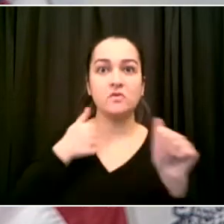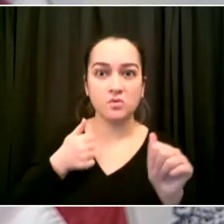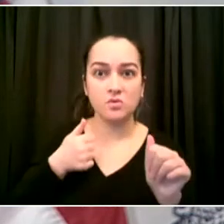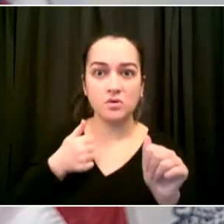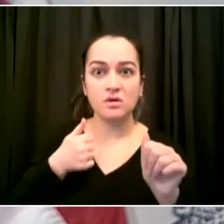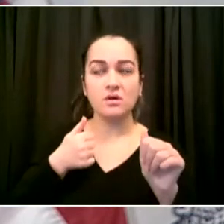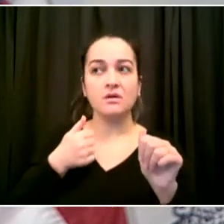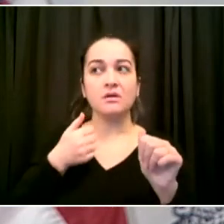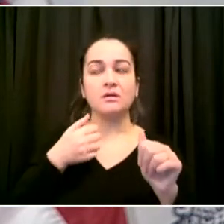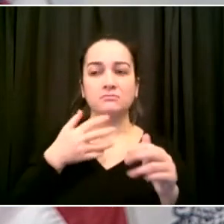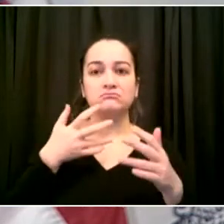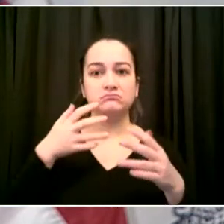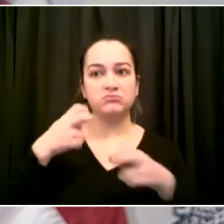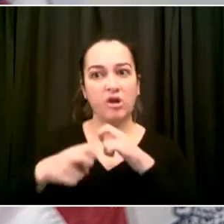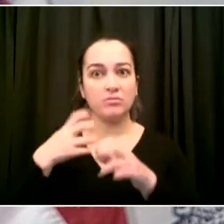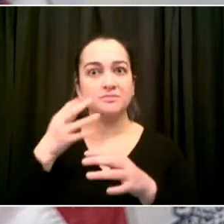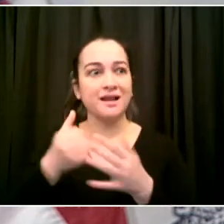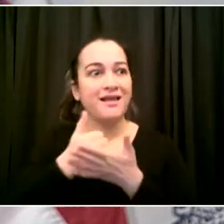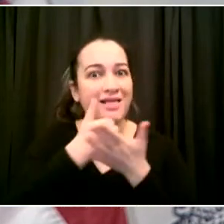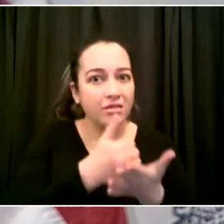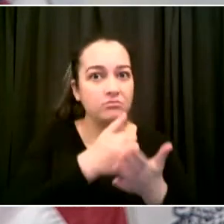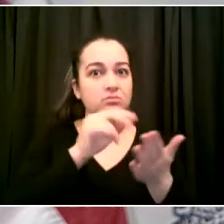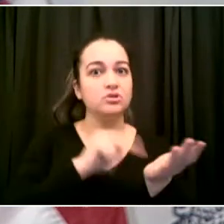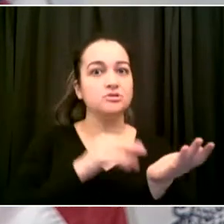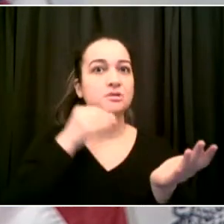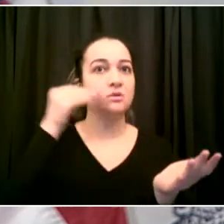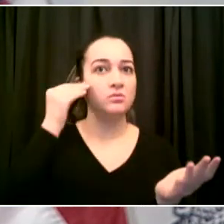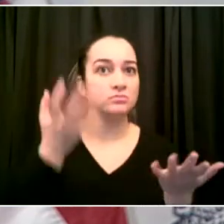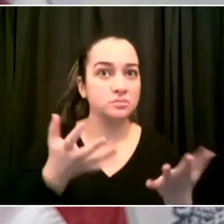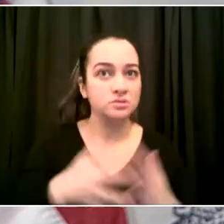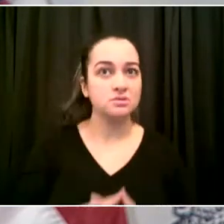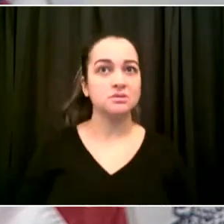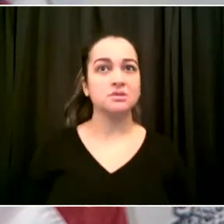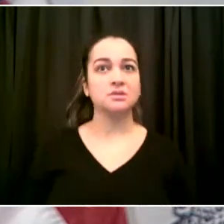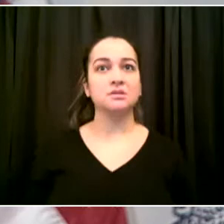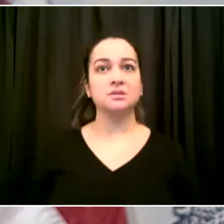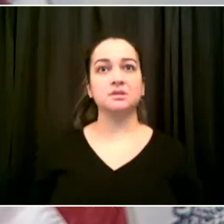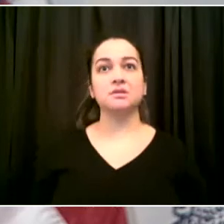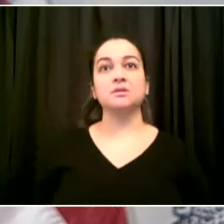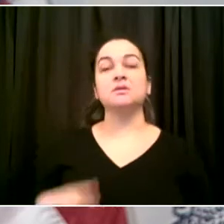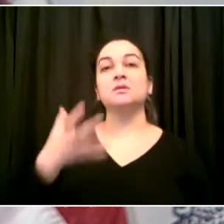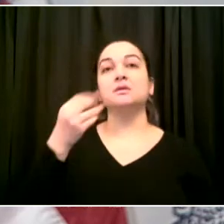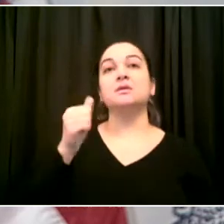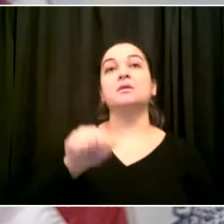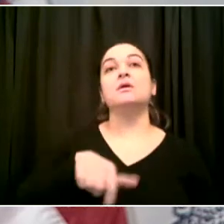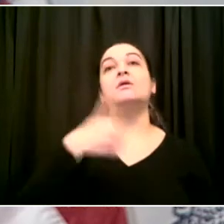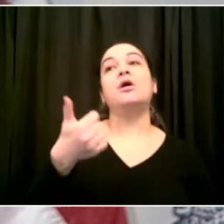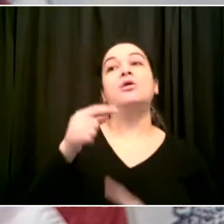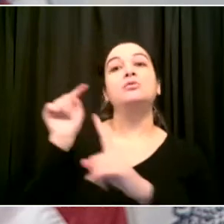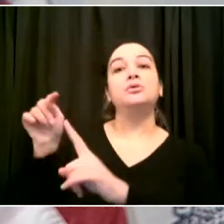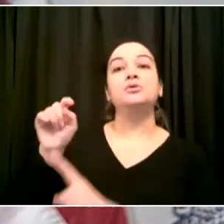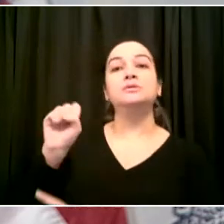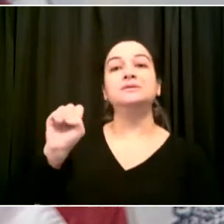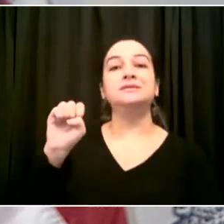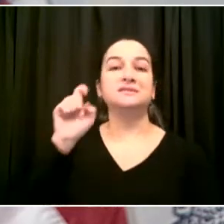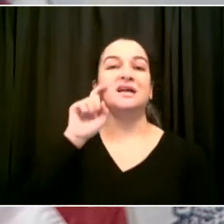NNSIURSIURONG HMME. WE ALSO NEED A FULL INDEPENDENT INVESTIGATION OOF